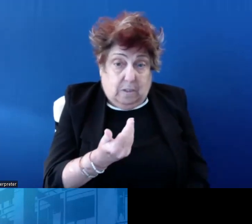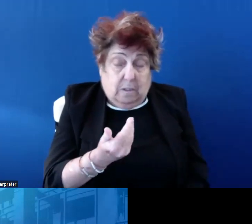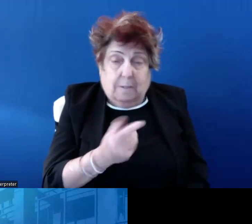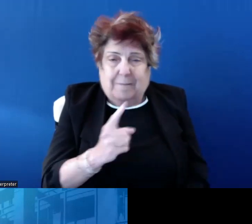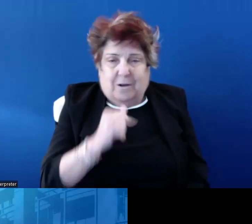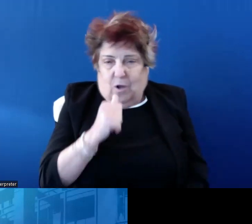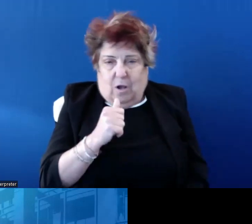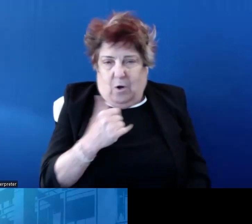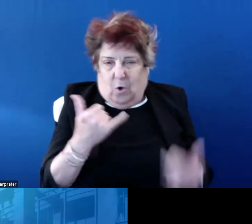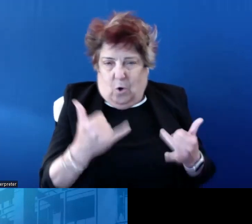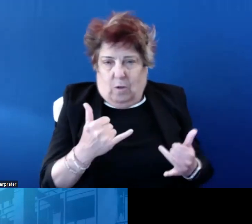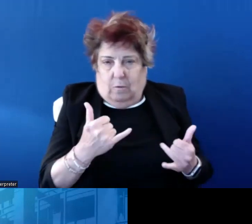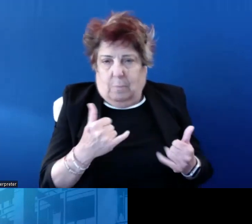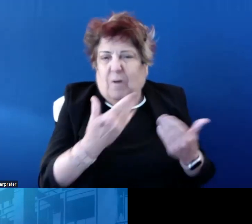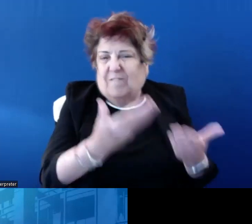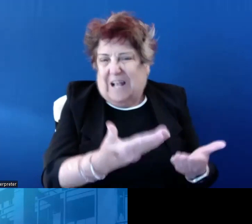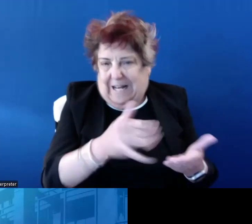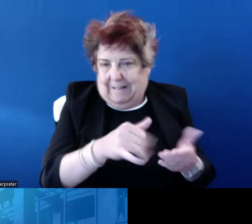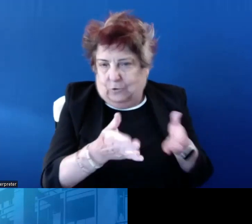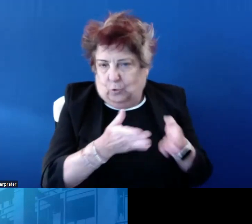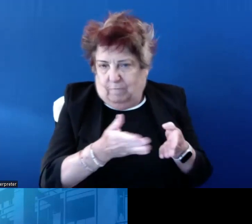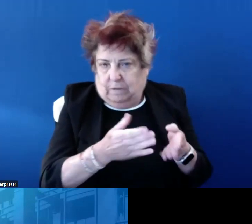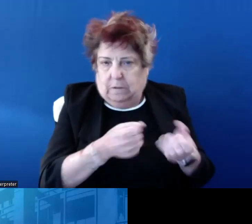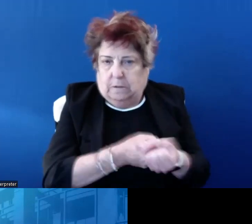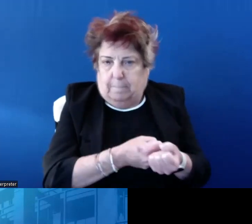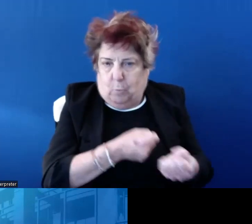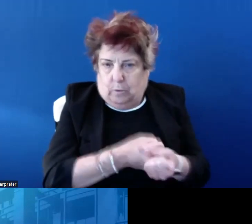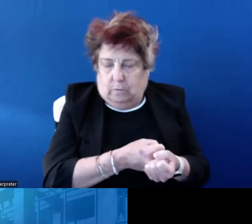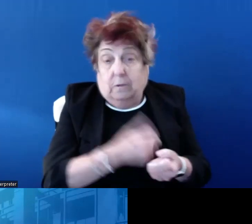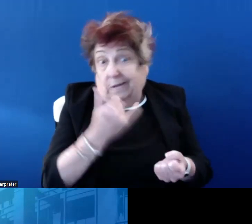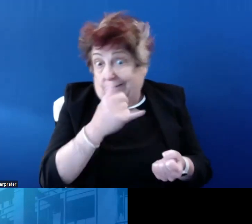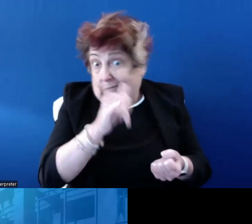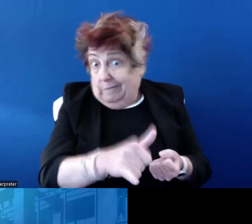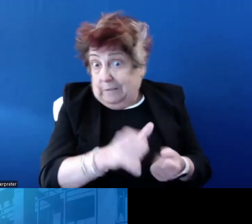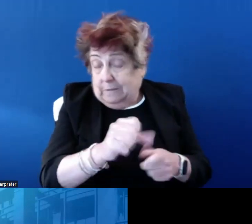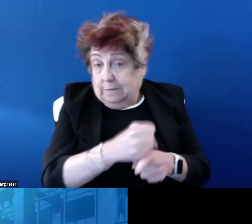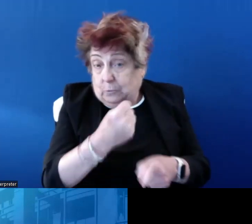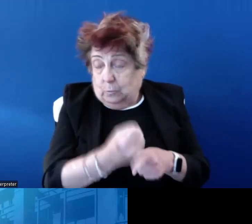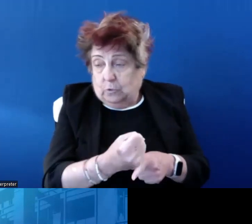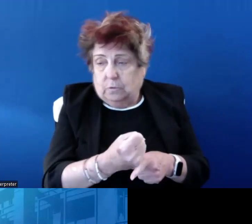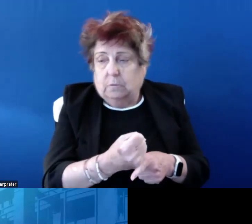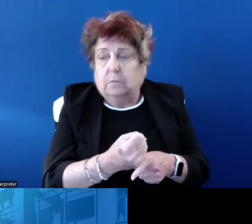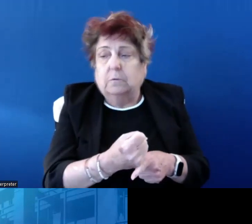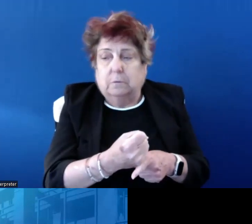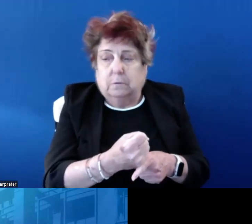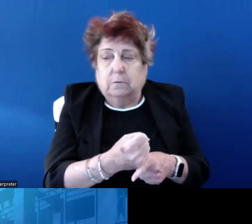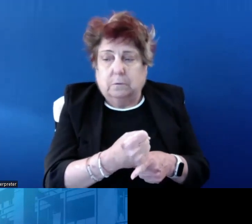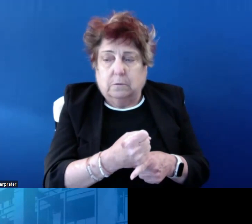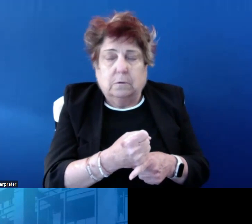housing-related services and supports. And if that is the case, then that state would not be eligible to apply.